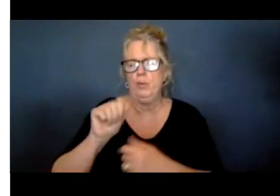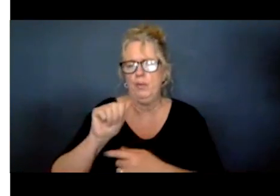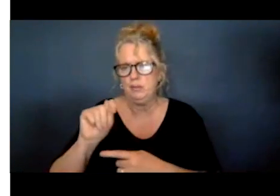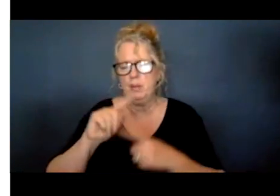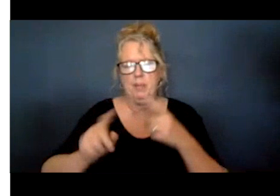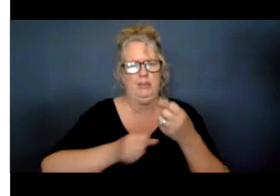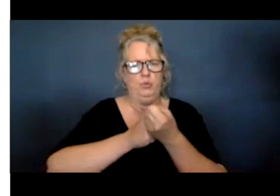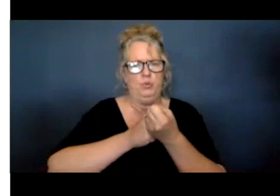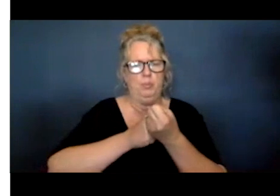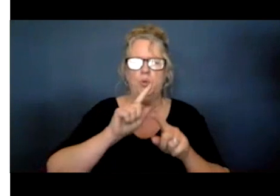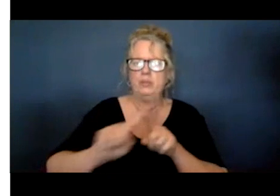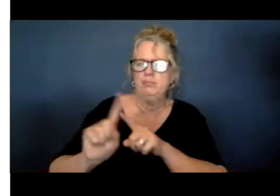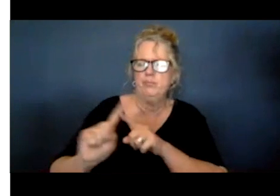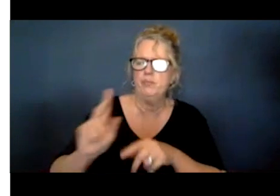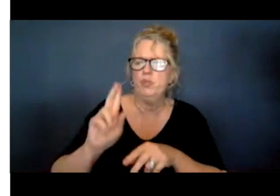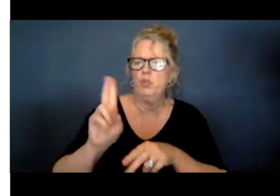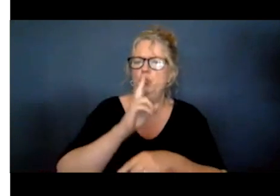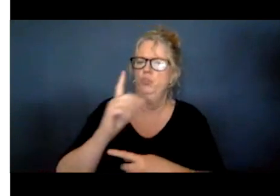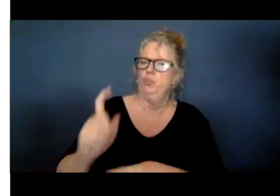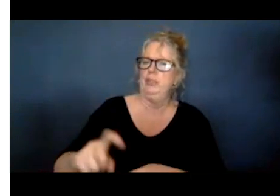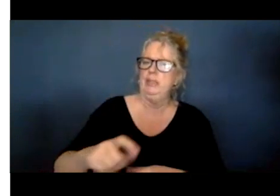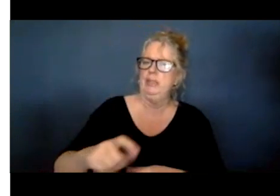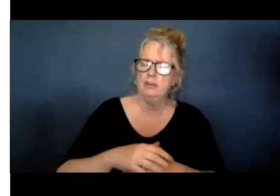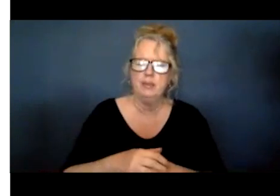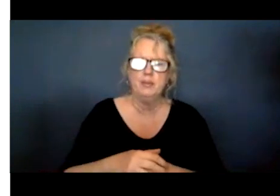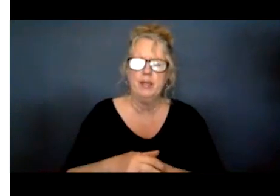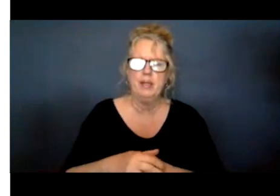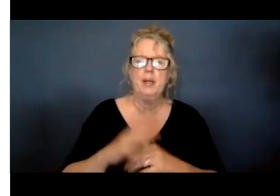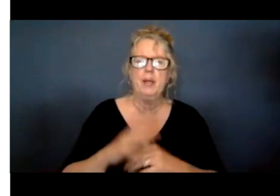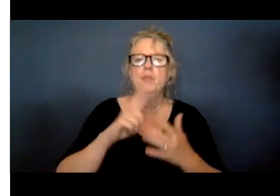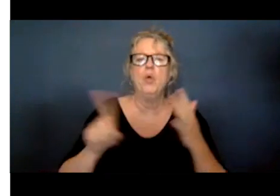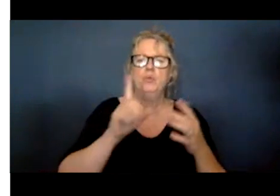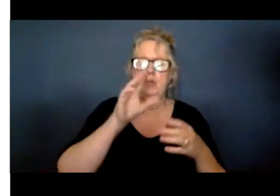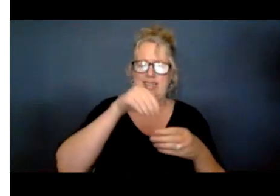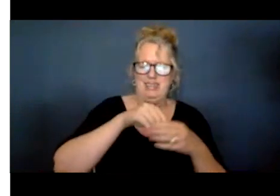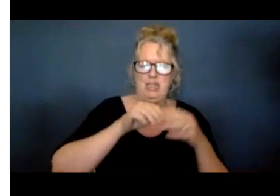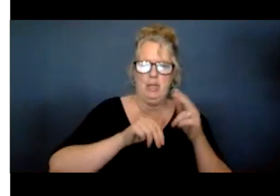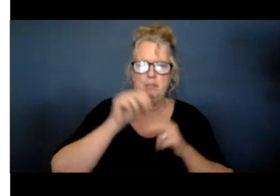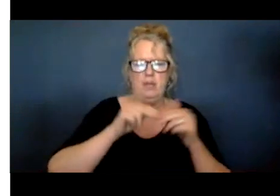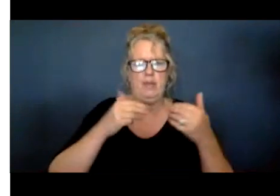different user needs out of the box, such as those with built-in accessibility settings.